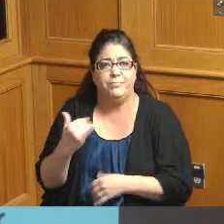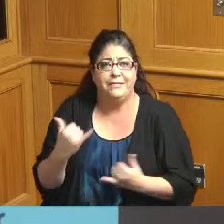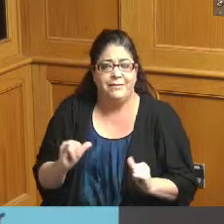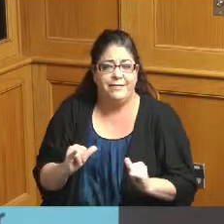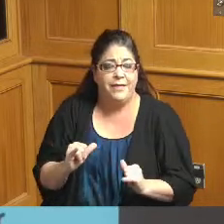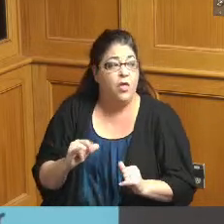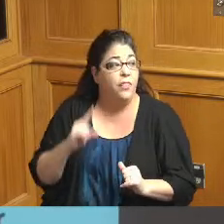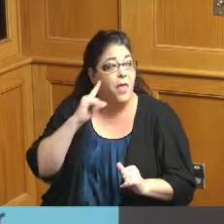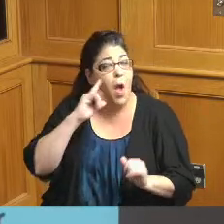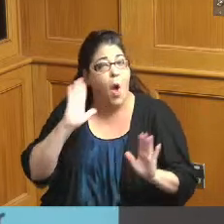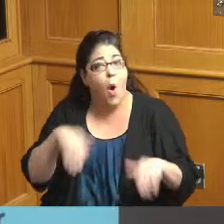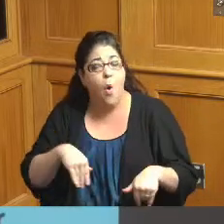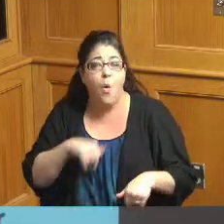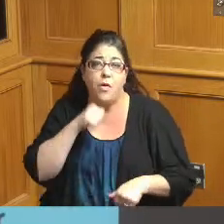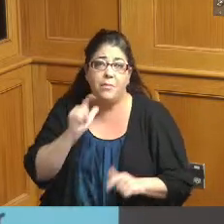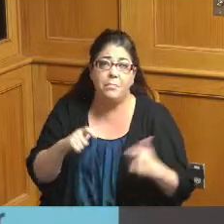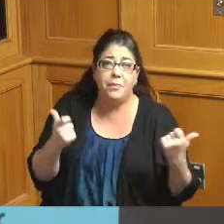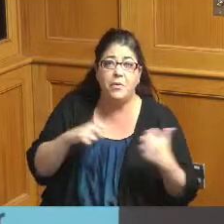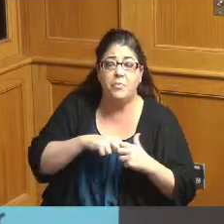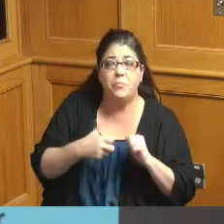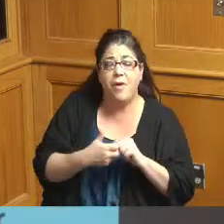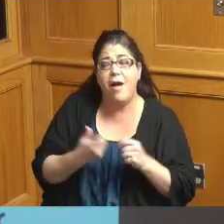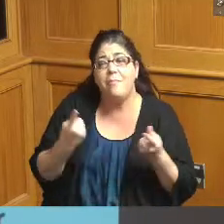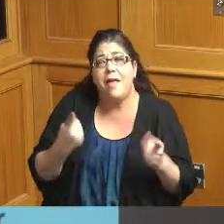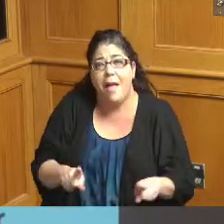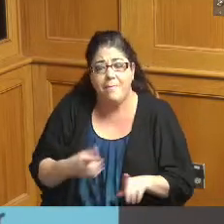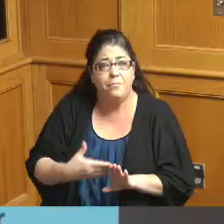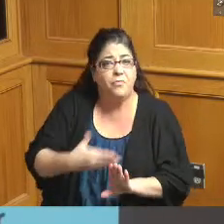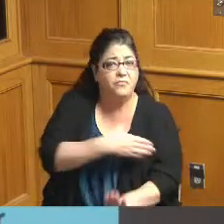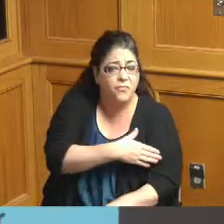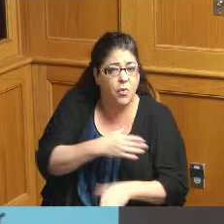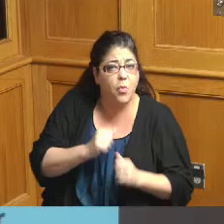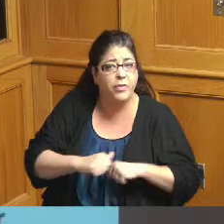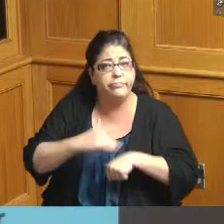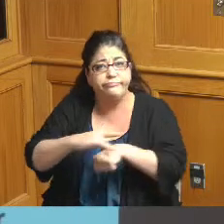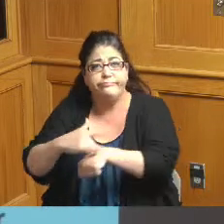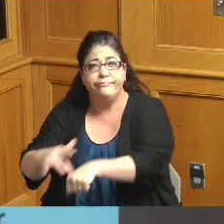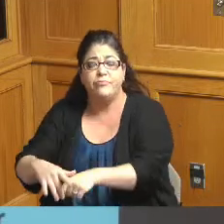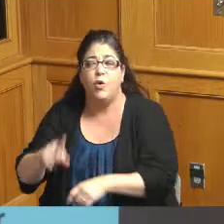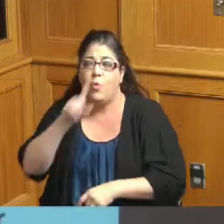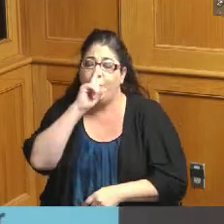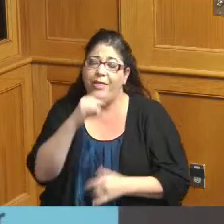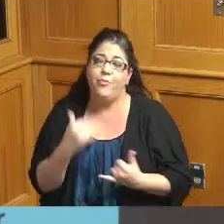not be such a huge problem we've had vacancies in the past really it's the perfect storm right now